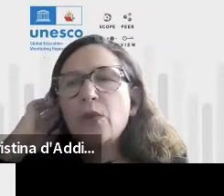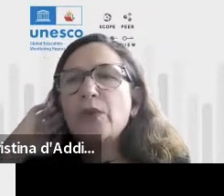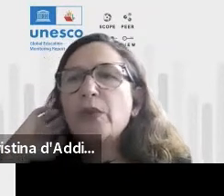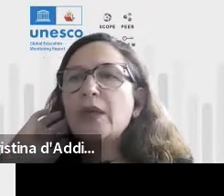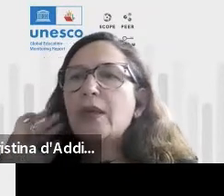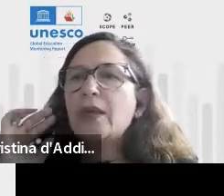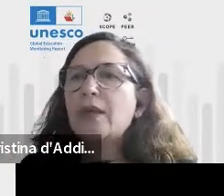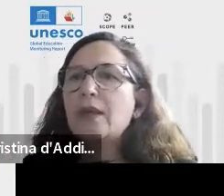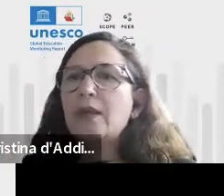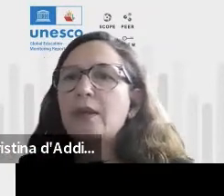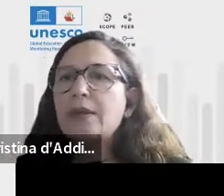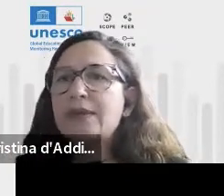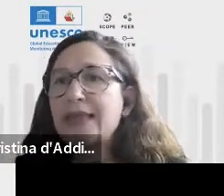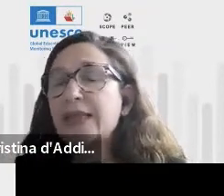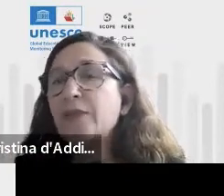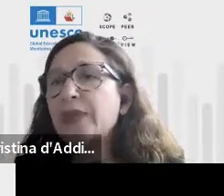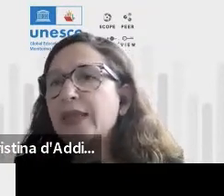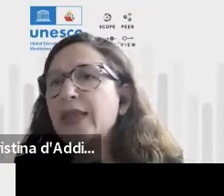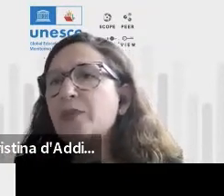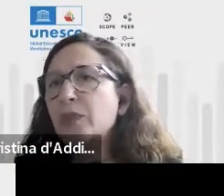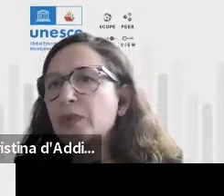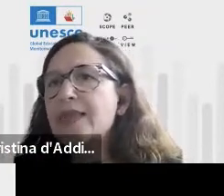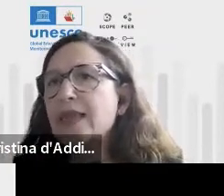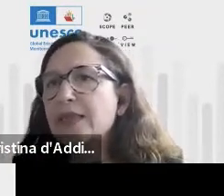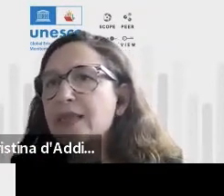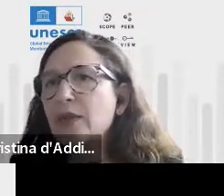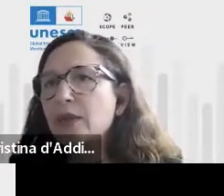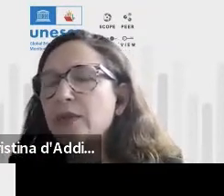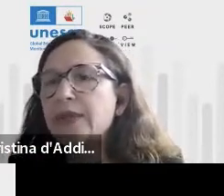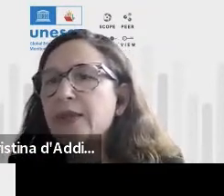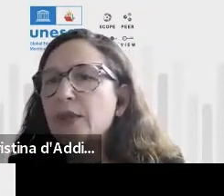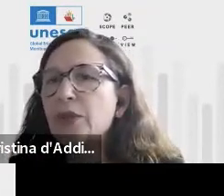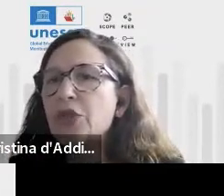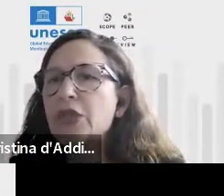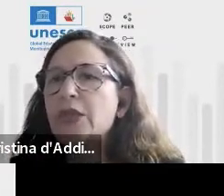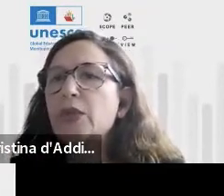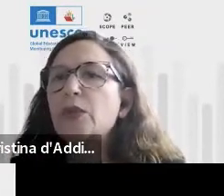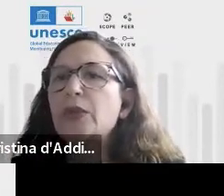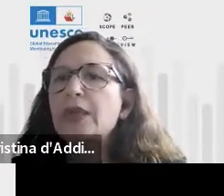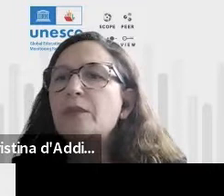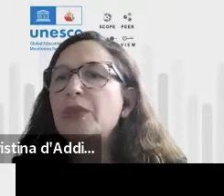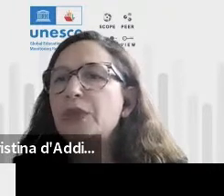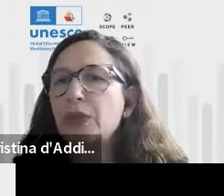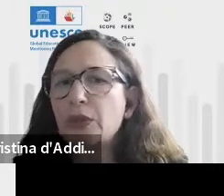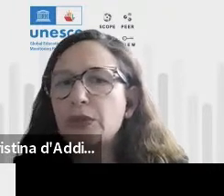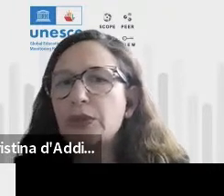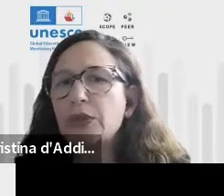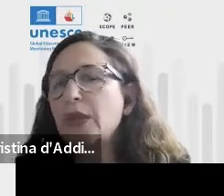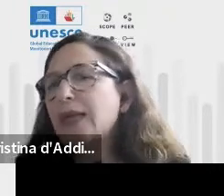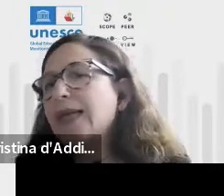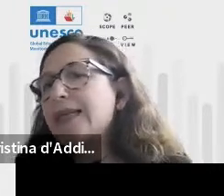we will take really a broad stance on technology going beyond ICT.